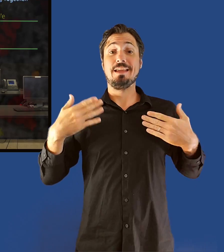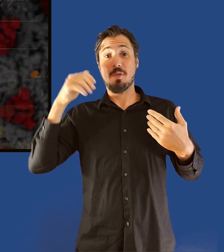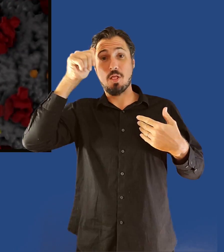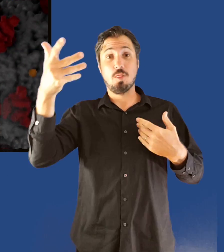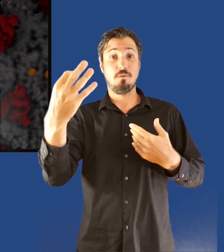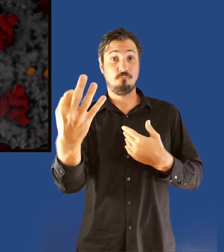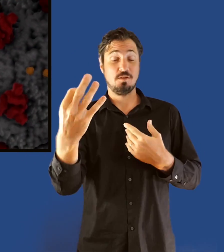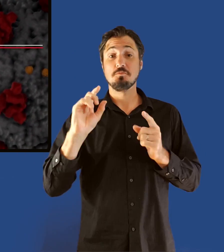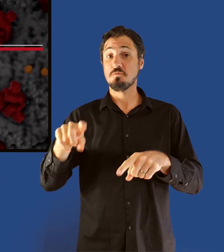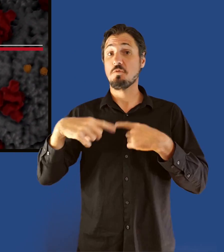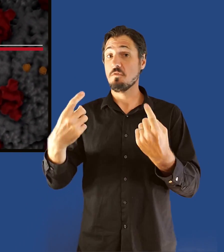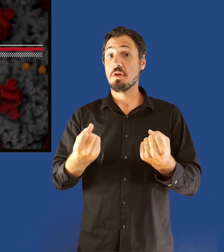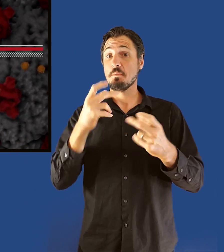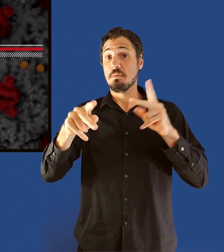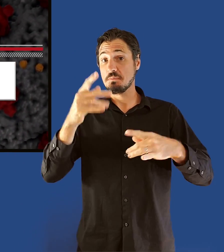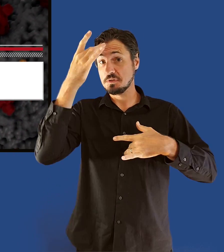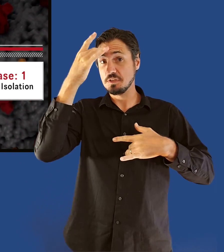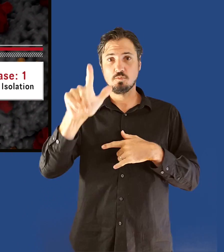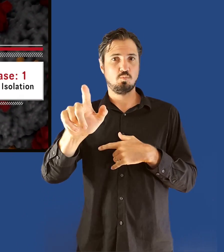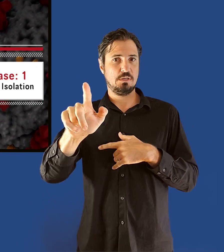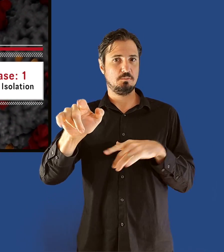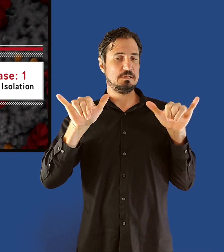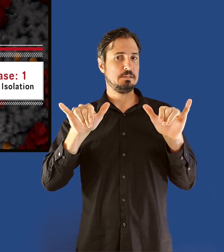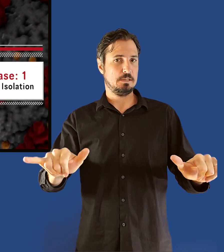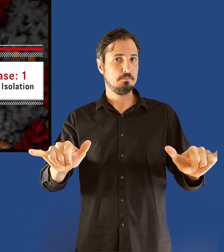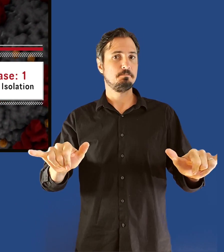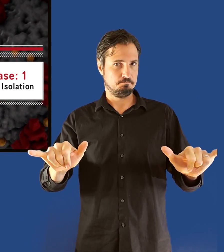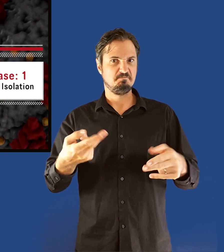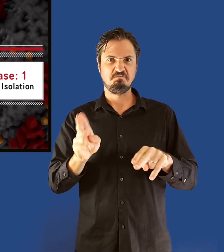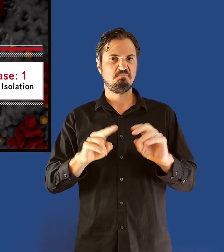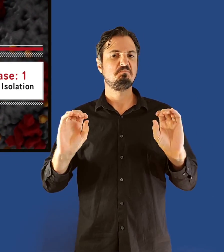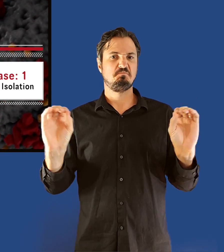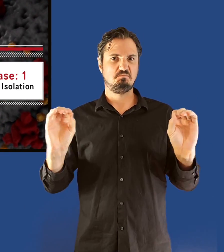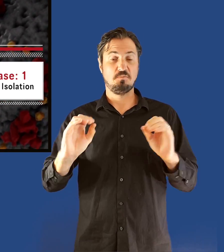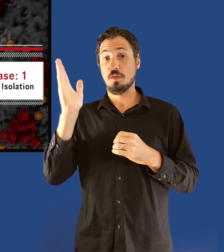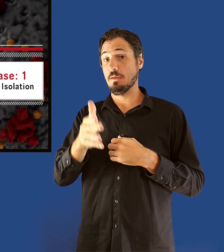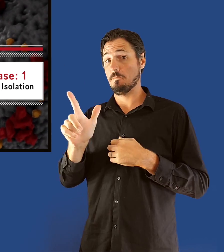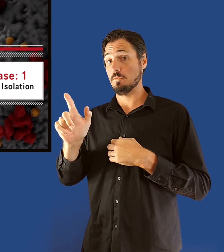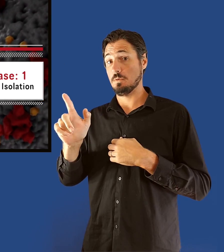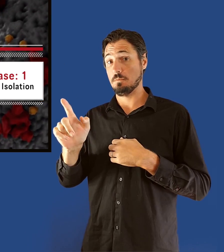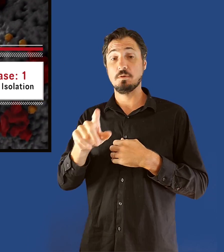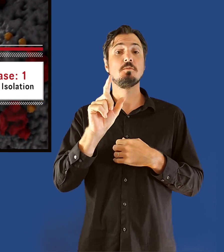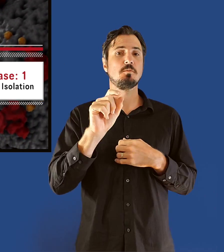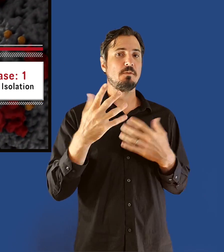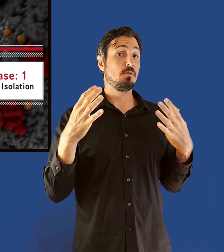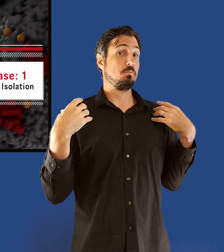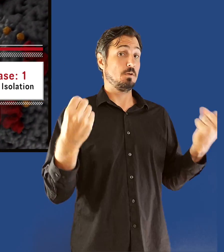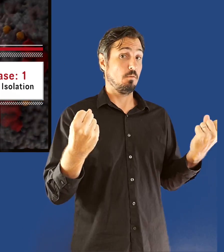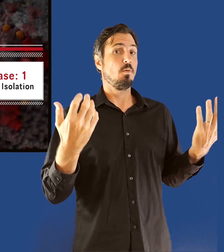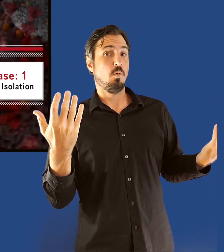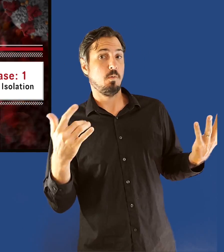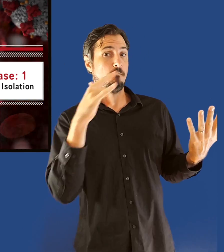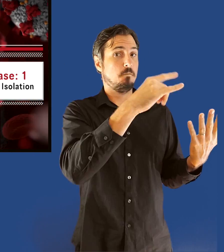The number total of confirmed cases still remains at 21. Of those 21 cases, 20 individuals have now recovered or returned to their home on the mainland.